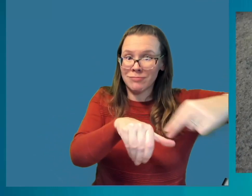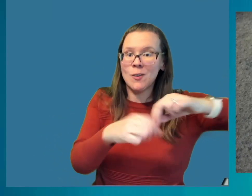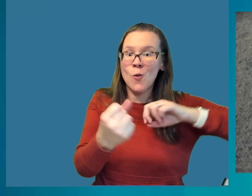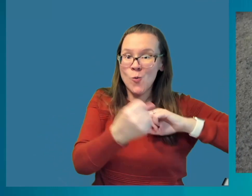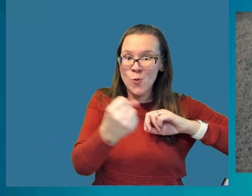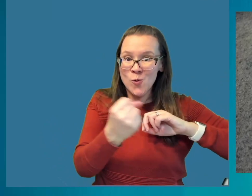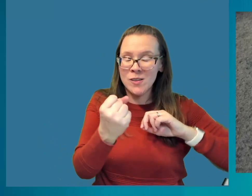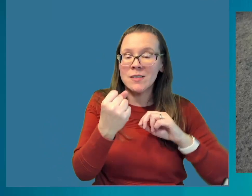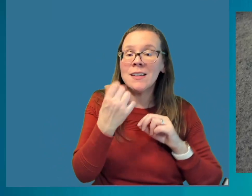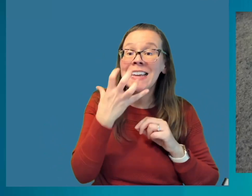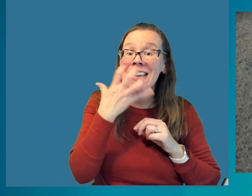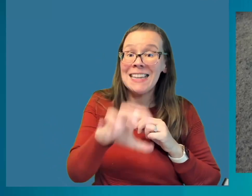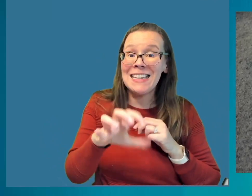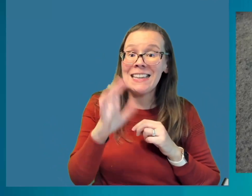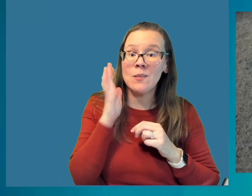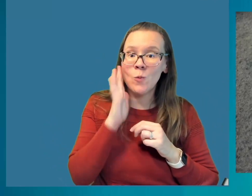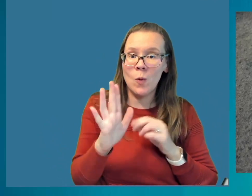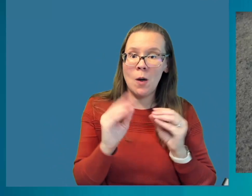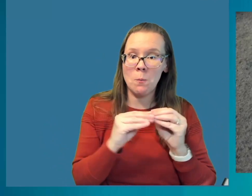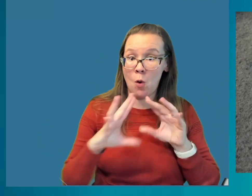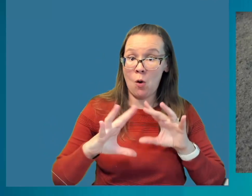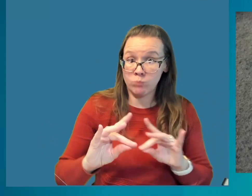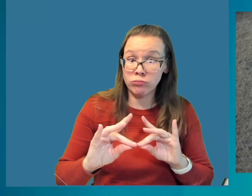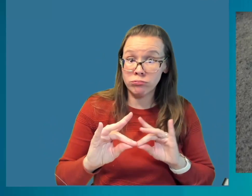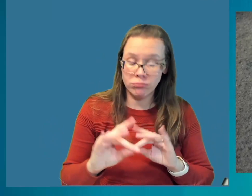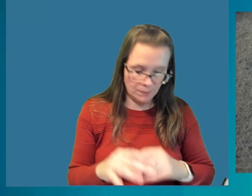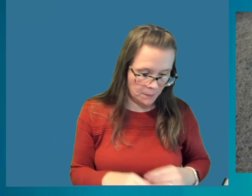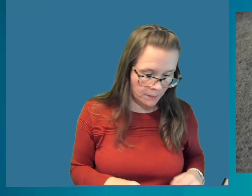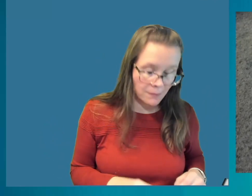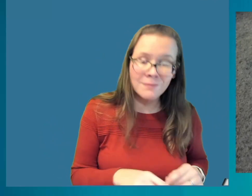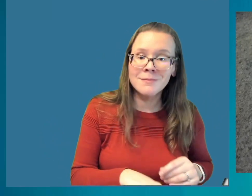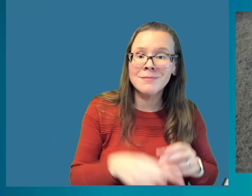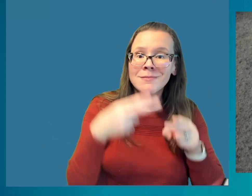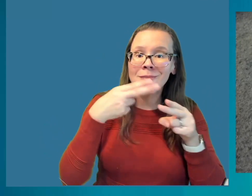turned it under, and then put the clapper on top of it because it will keep it hot